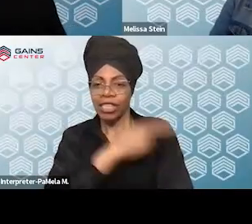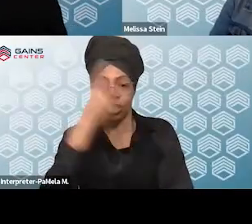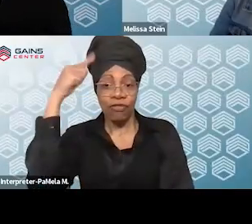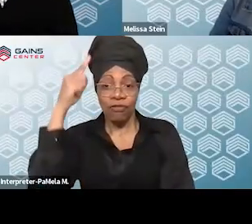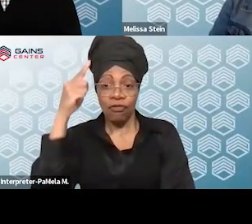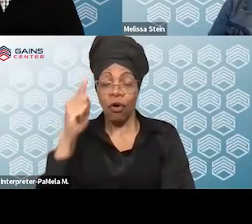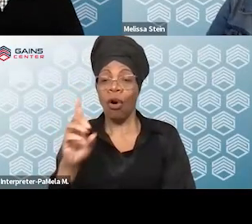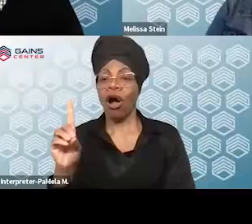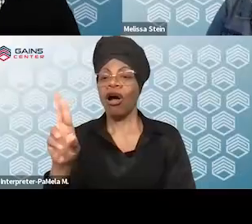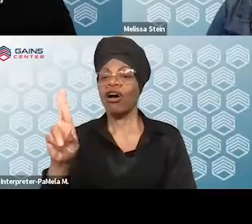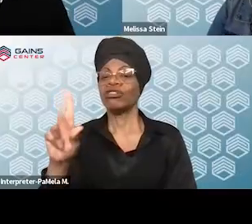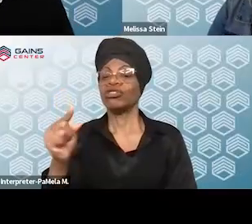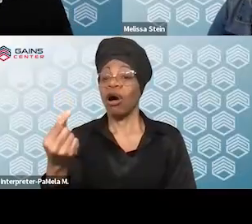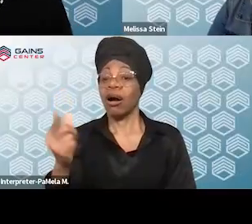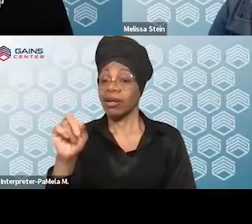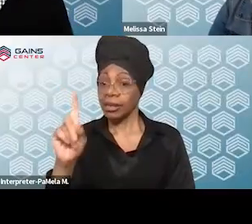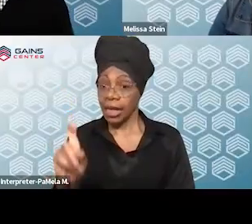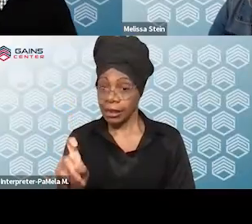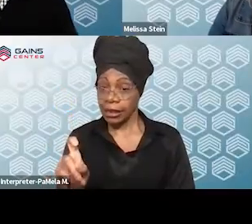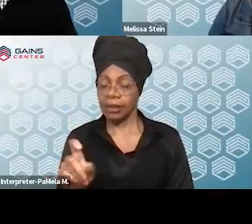Yeah, so sweat patch,